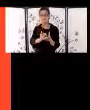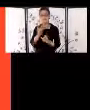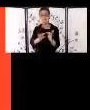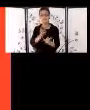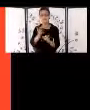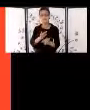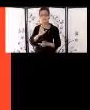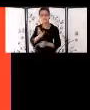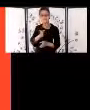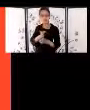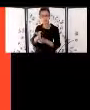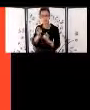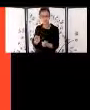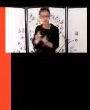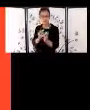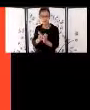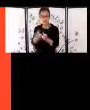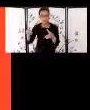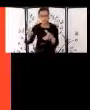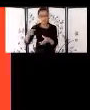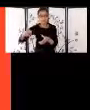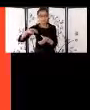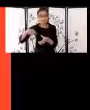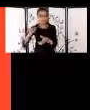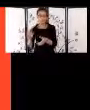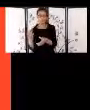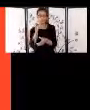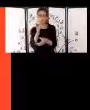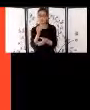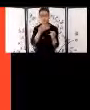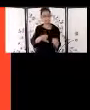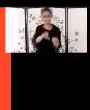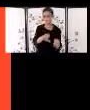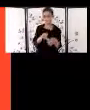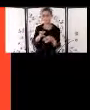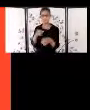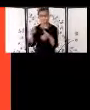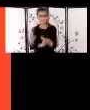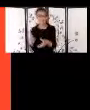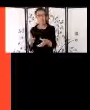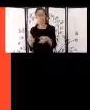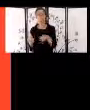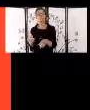way and in recognition of the fact that more lead artists on a project, or involved in